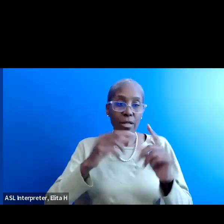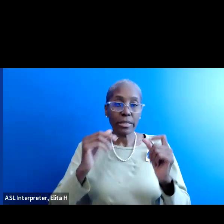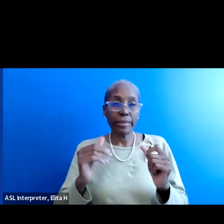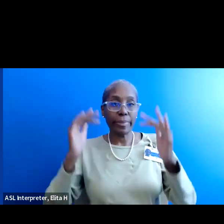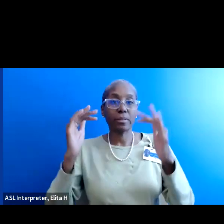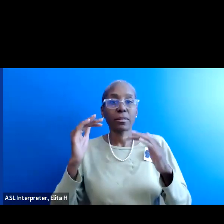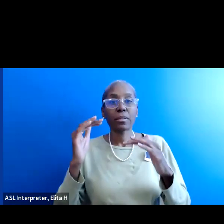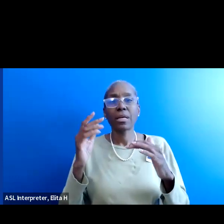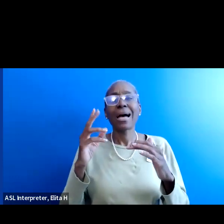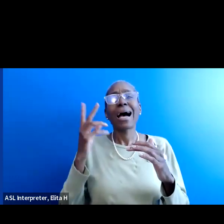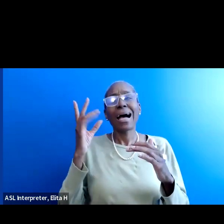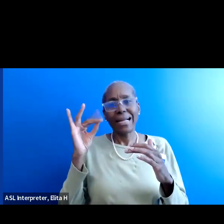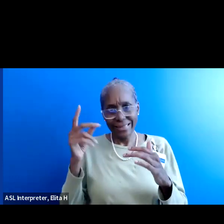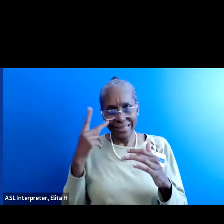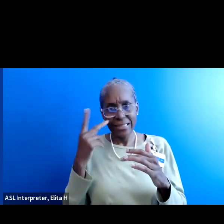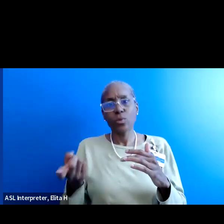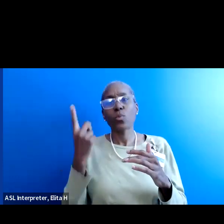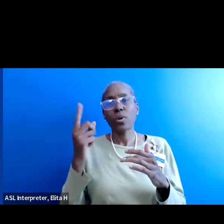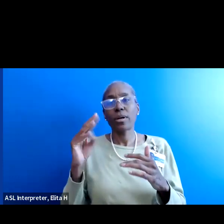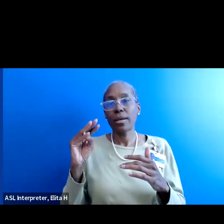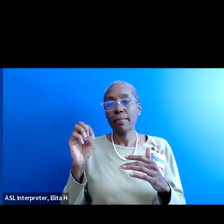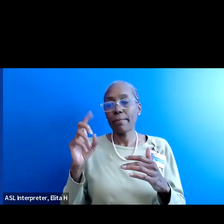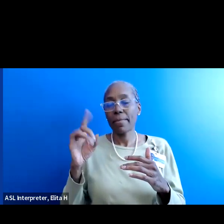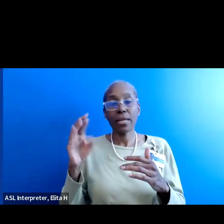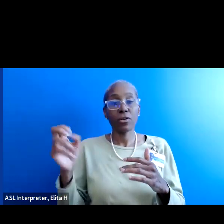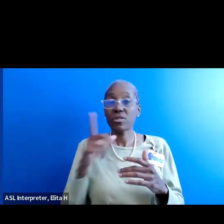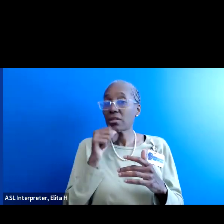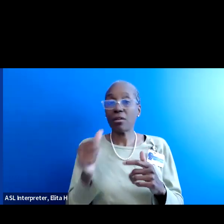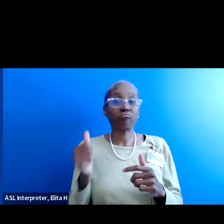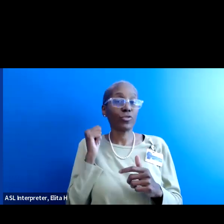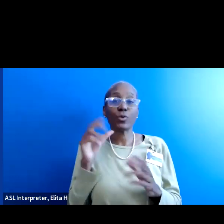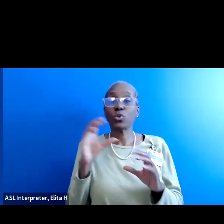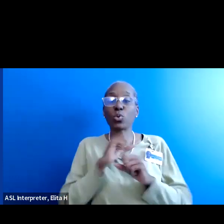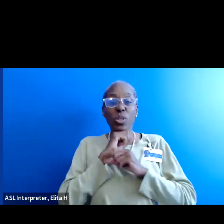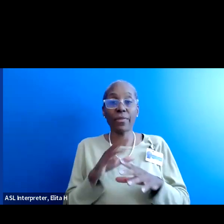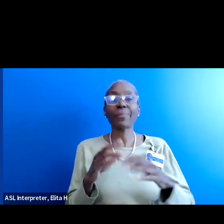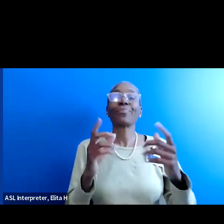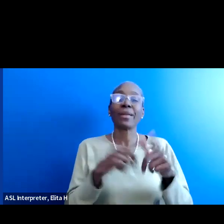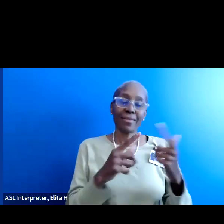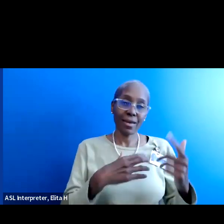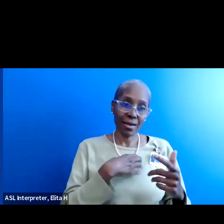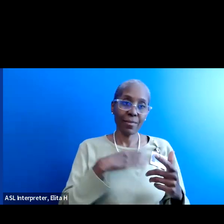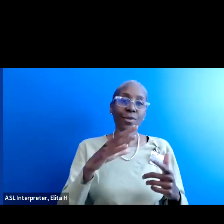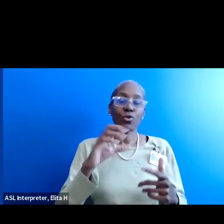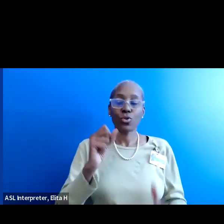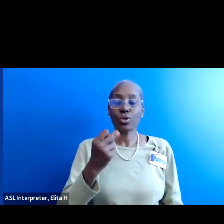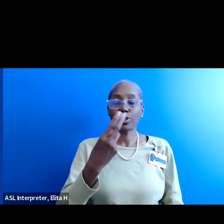And I did see one that said Medicare already said they're not going to do anything about it. So then I would also contact your SHIP provider.